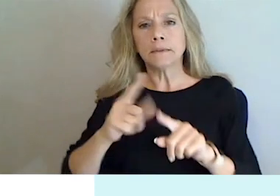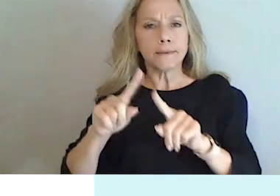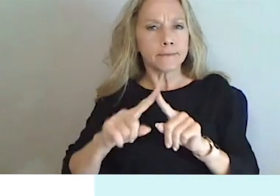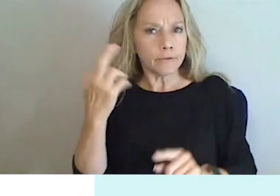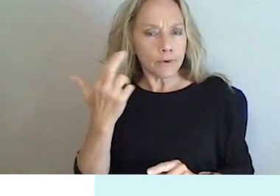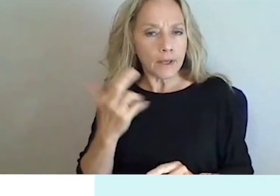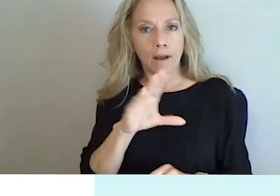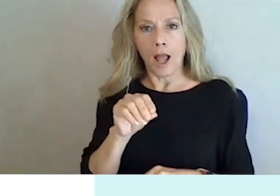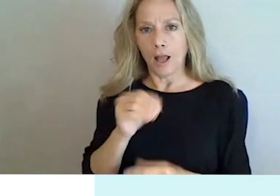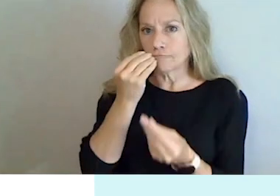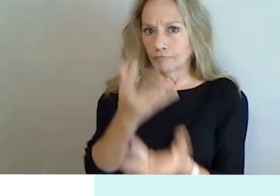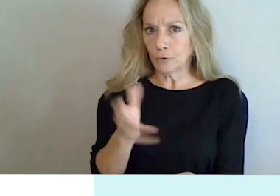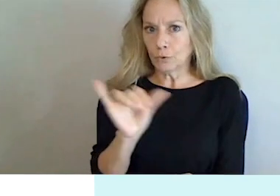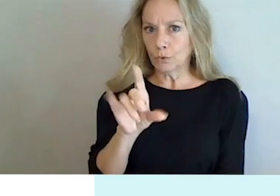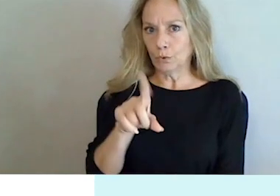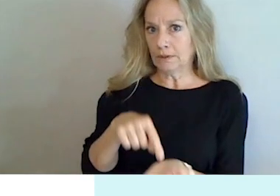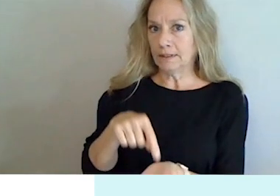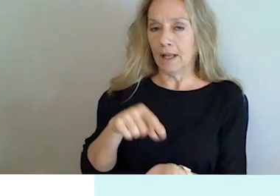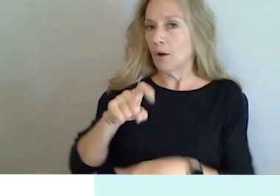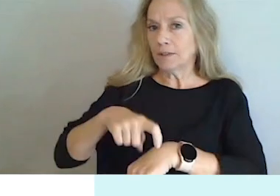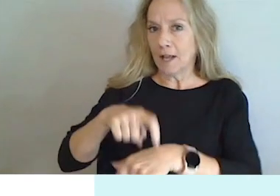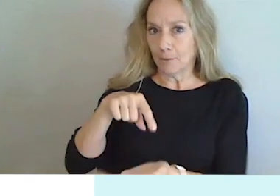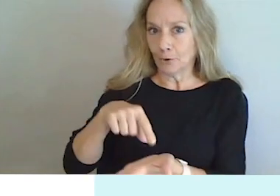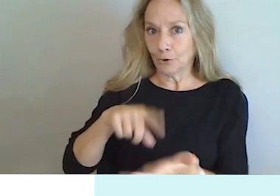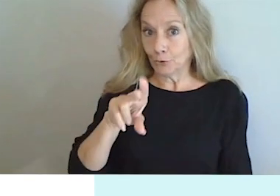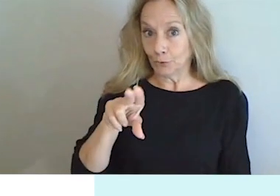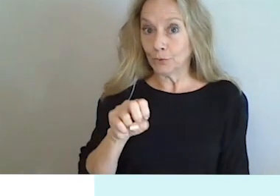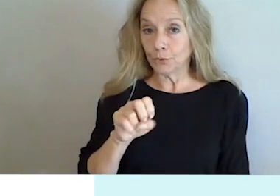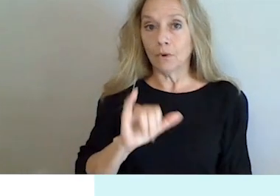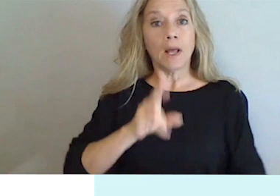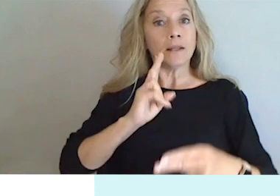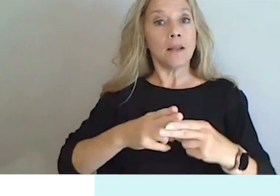Remember, the person the packet is addressed to is the head of household for the case.